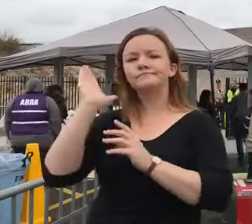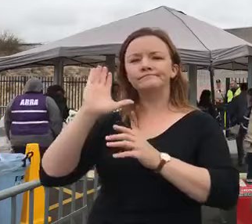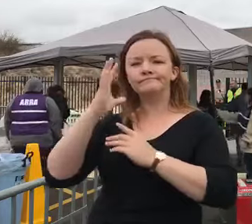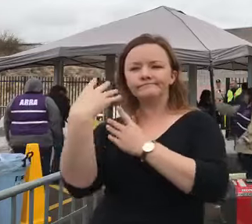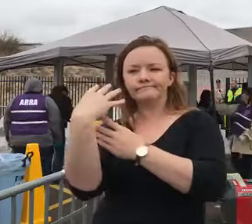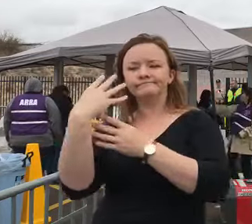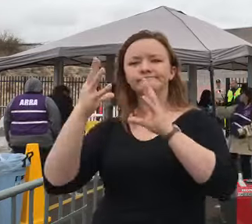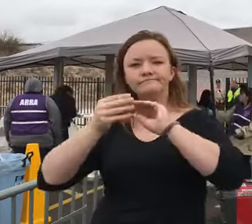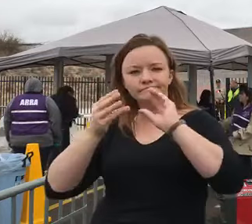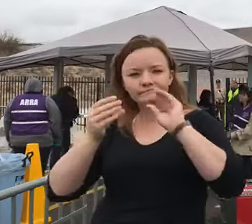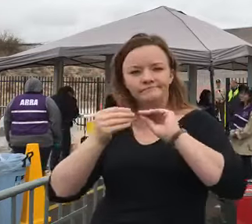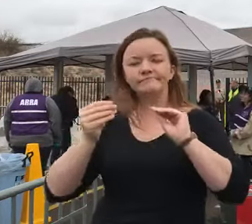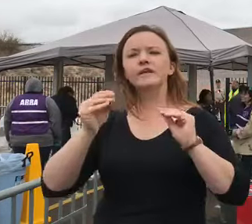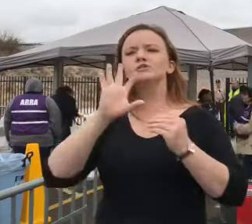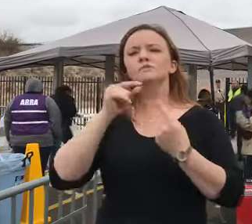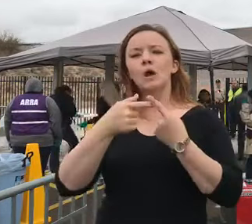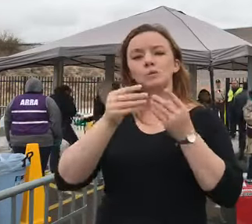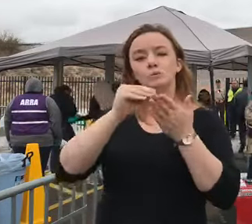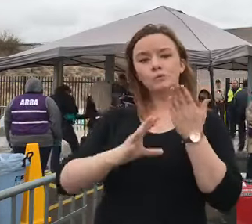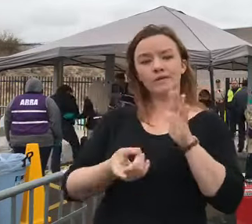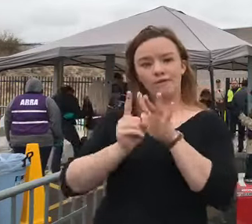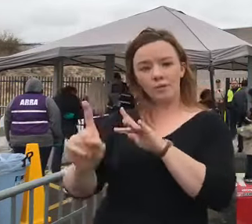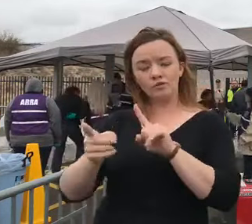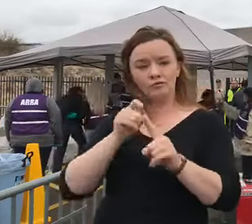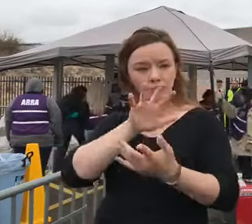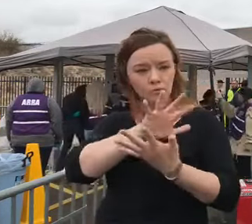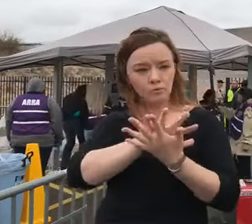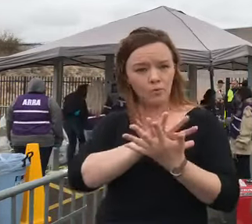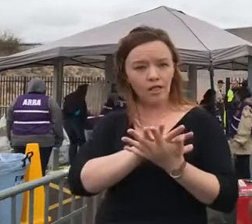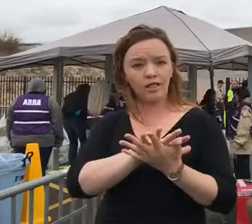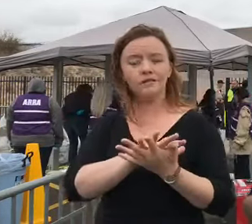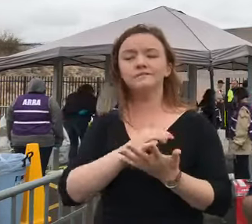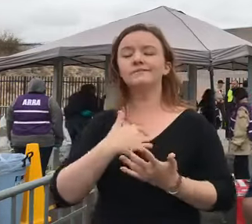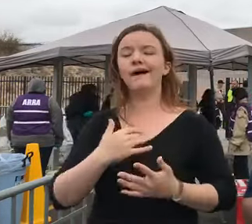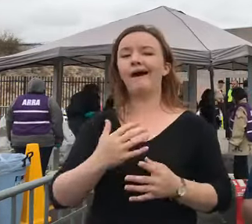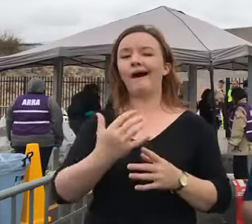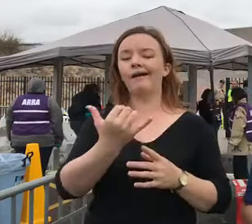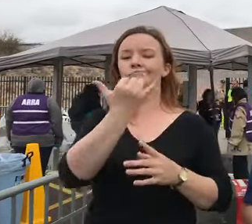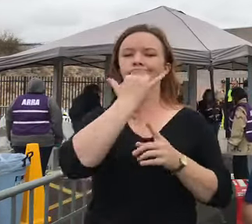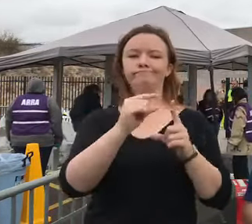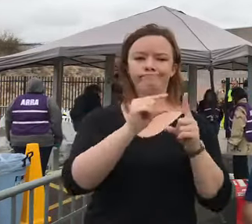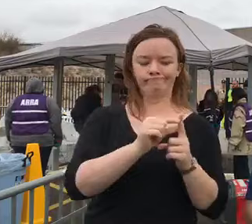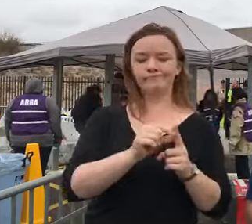when students are evacuated from schools the actual correct term for that is a Reunification Center.